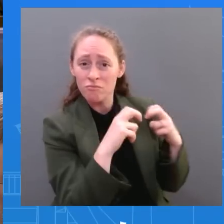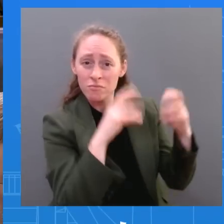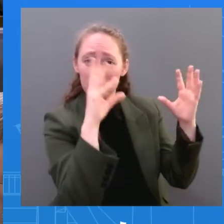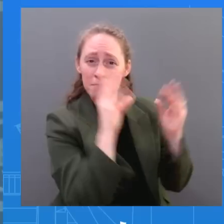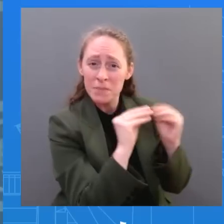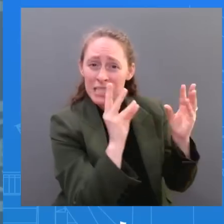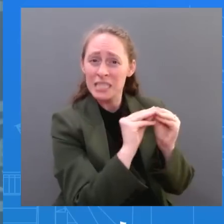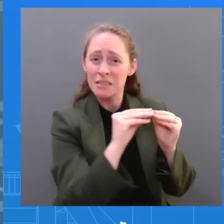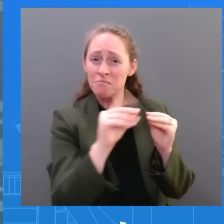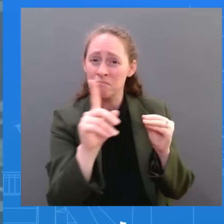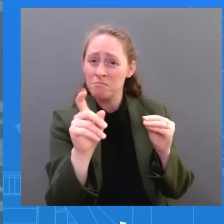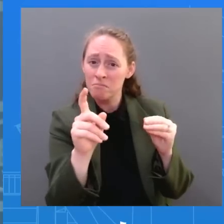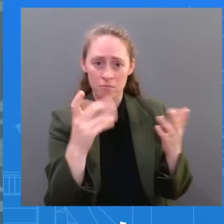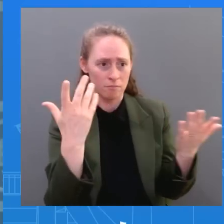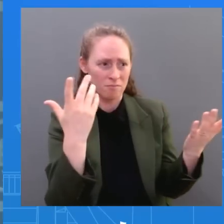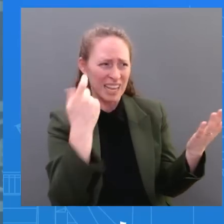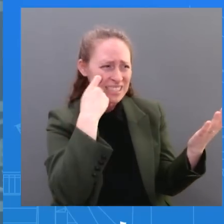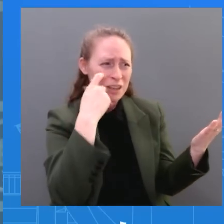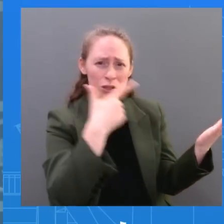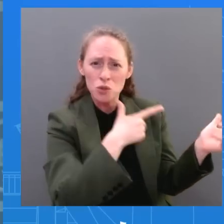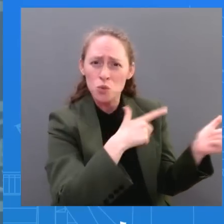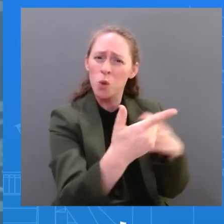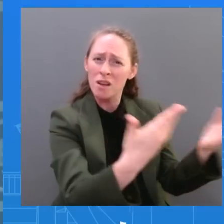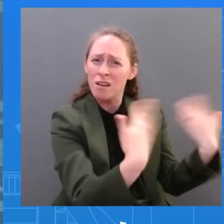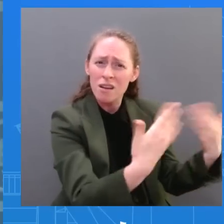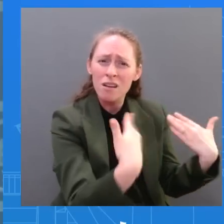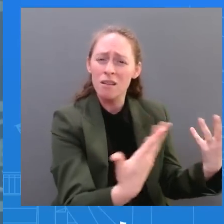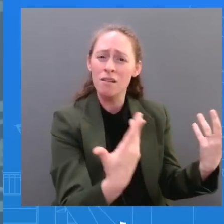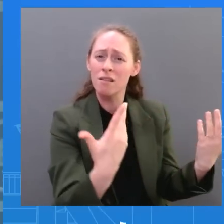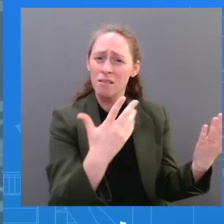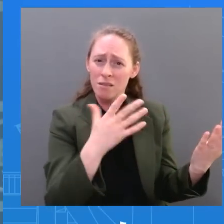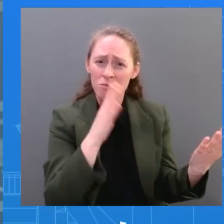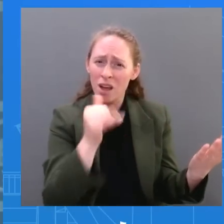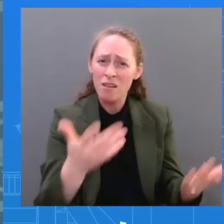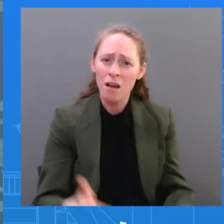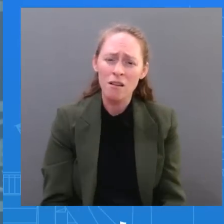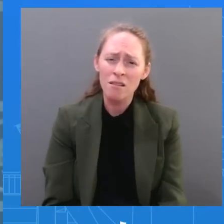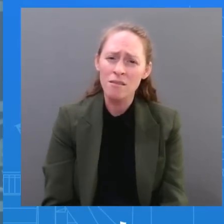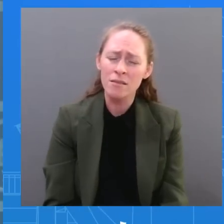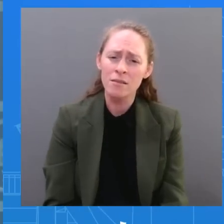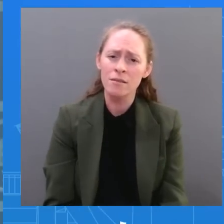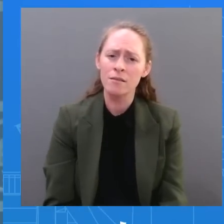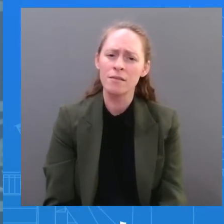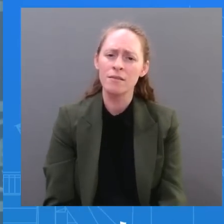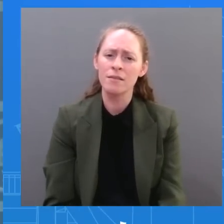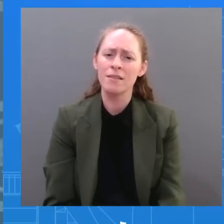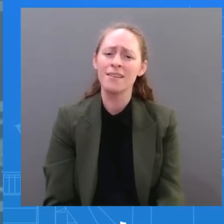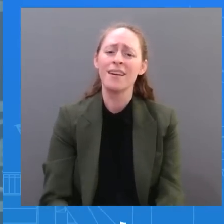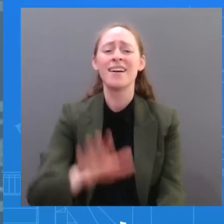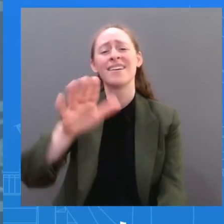Ms. Jean-Pierre: Well, I -- I mean, again, he -- we saw a gun reform bipartisan legislation pass.